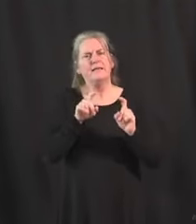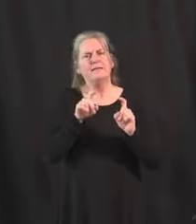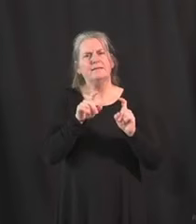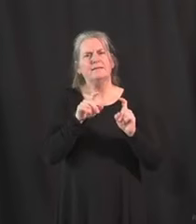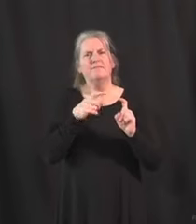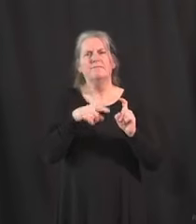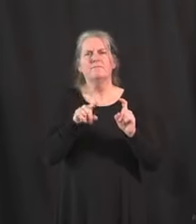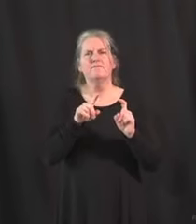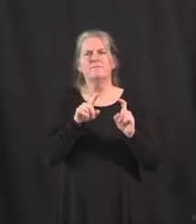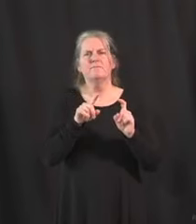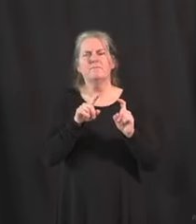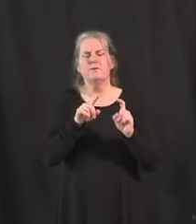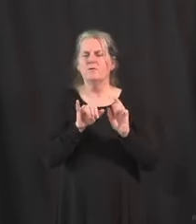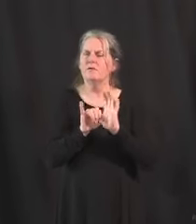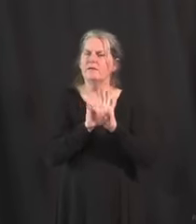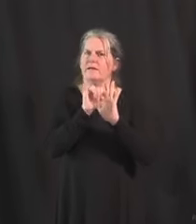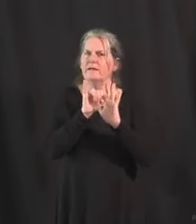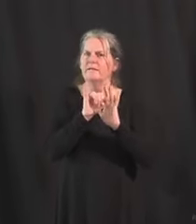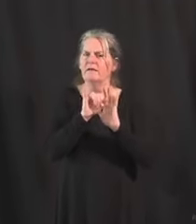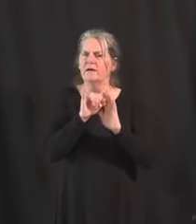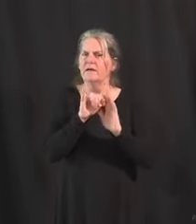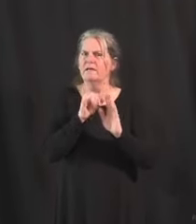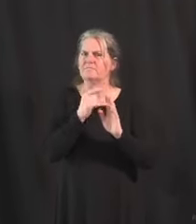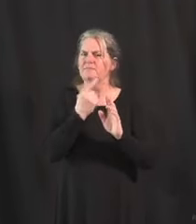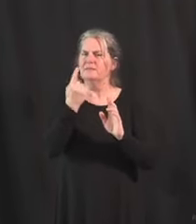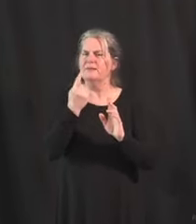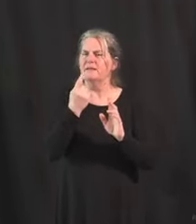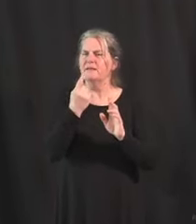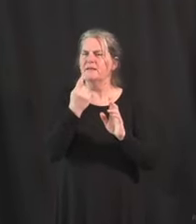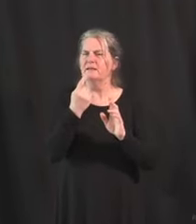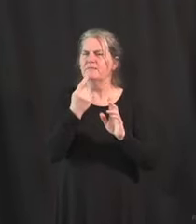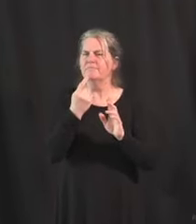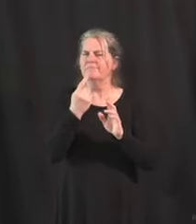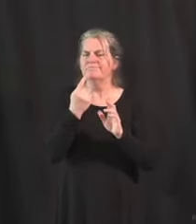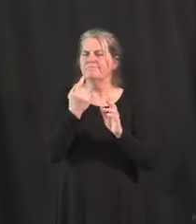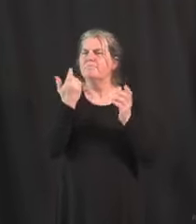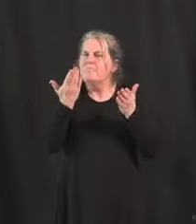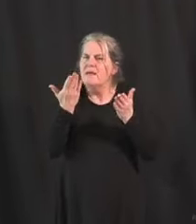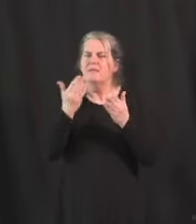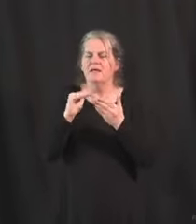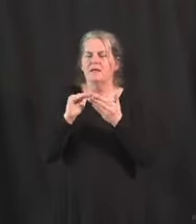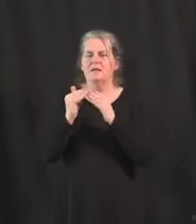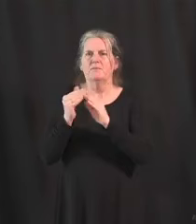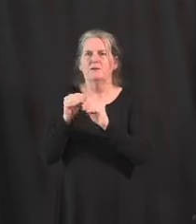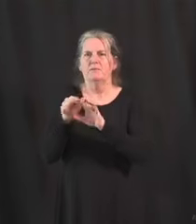SIGNALS OF COMMUNITY TRANSMISSION THAT MAY BE MISSED THROUGH OUR TRADITIONAL TESTING.